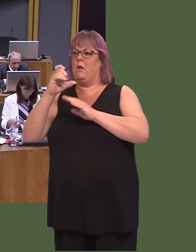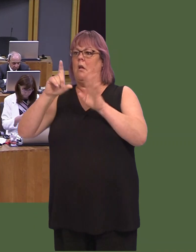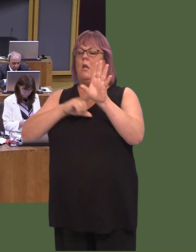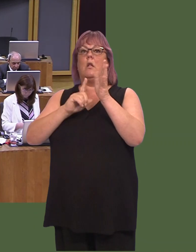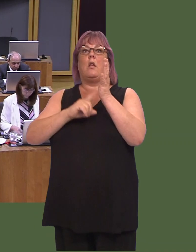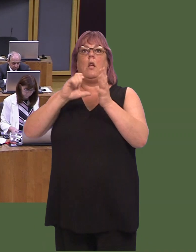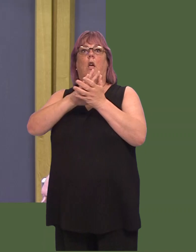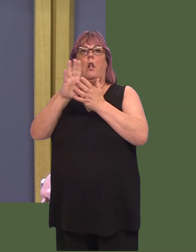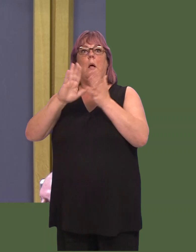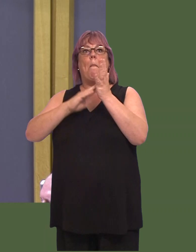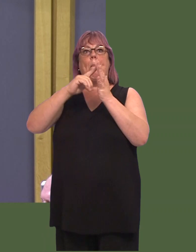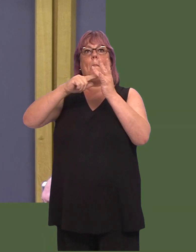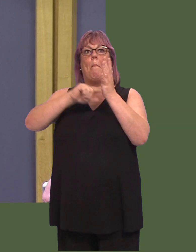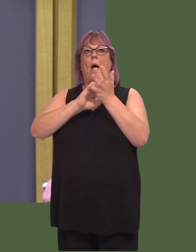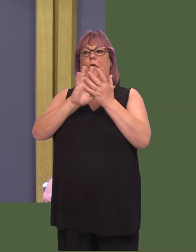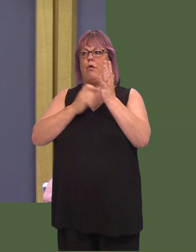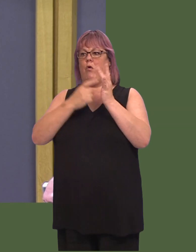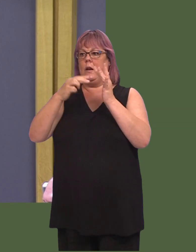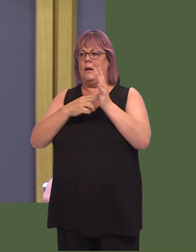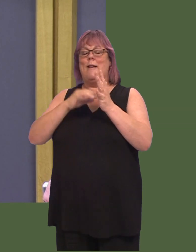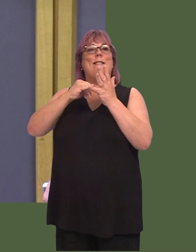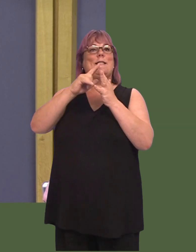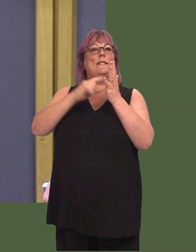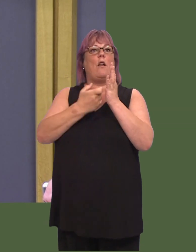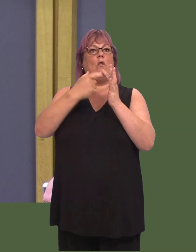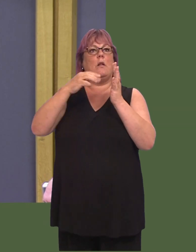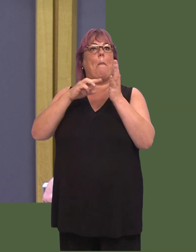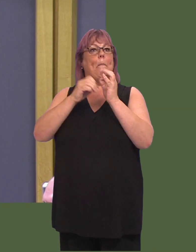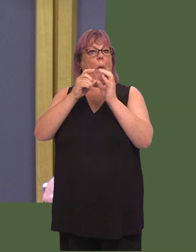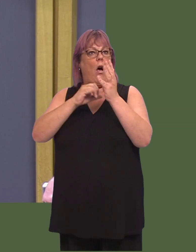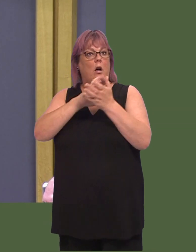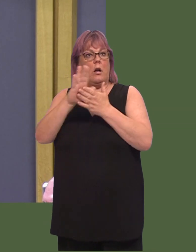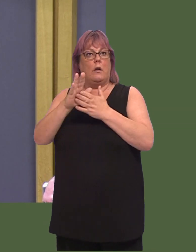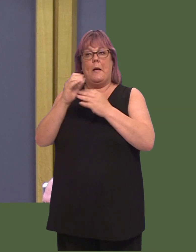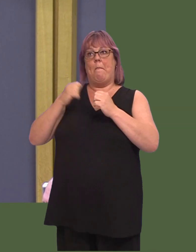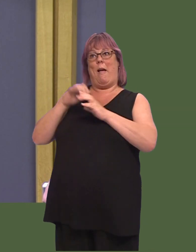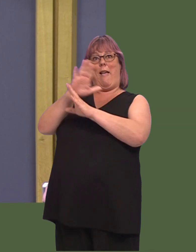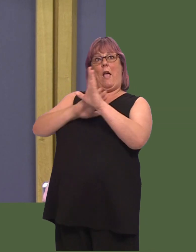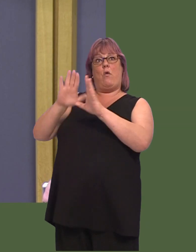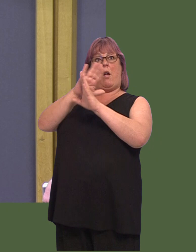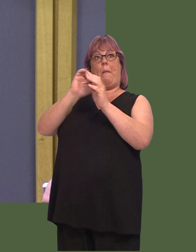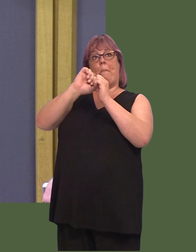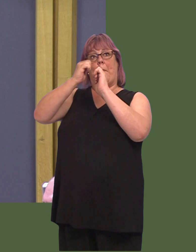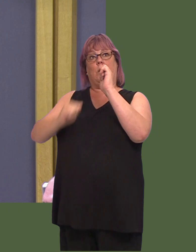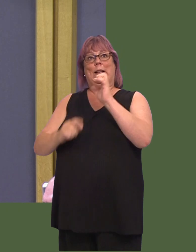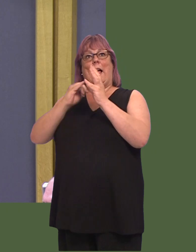I recently visited Cylch Meithrin Seren Fach in Mountain Ash in my constituency, a registered childcare provider.